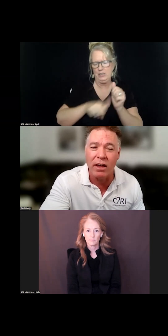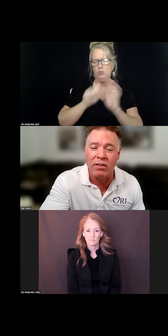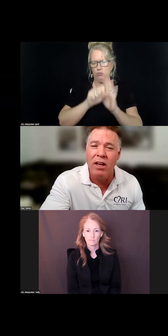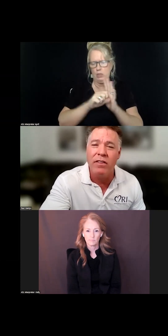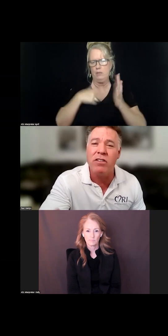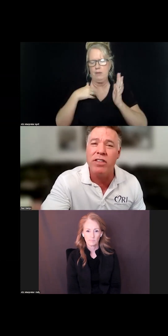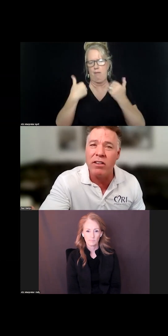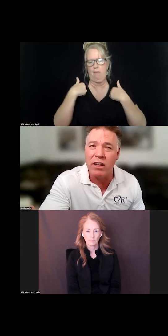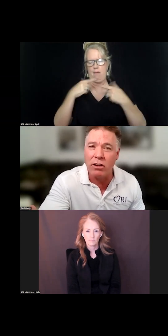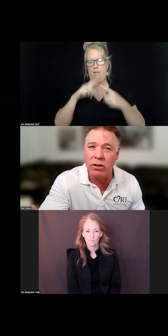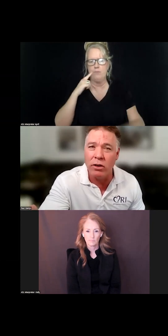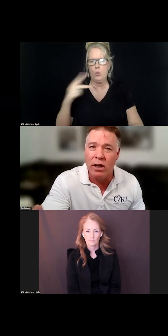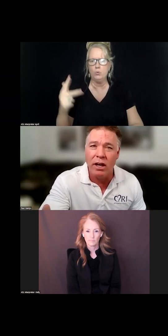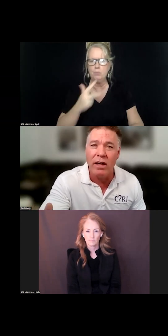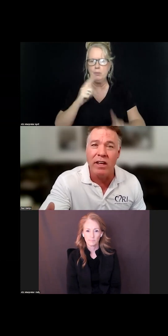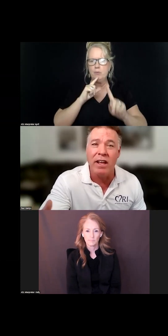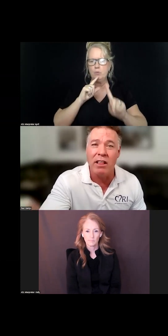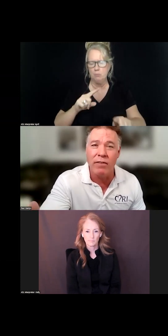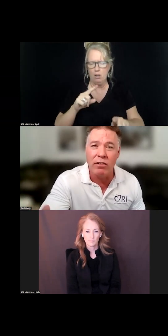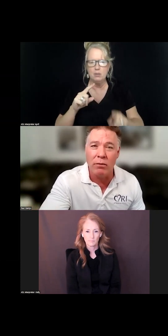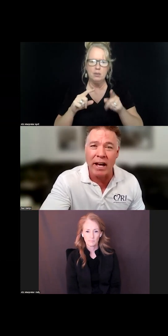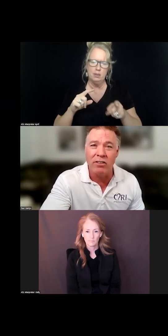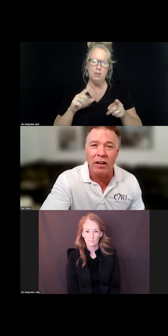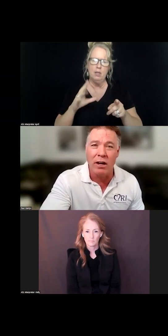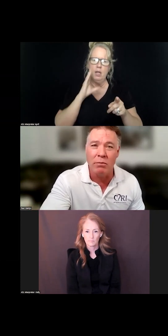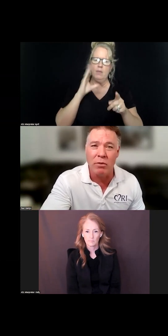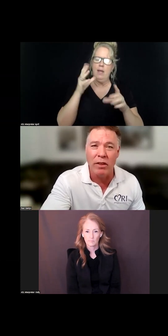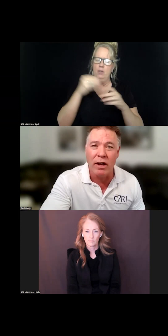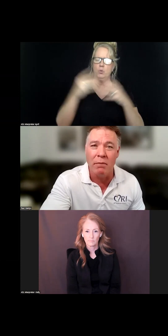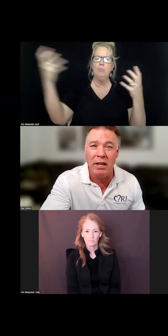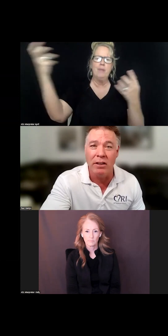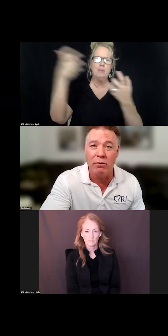MILLION. THIS INCLUDES THE ADVANCED FEDERAL MATCH THAT COMES WITH THE